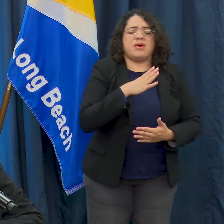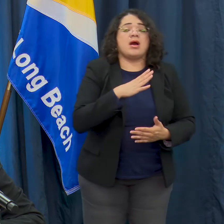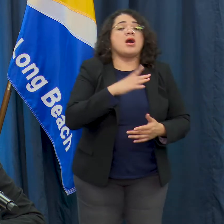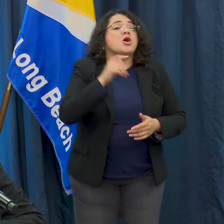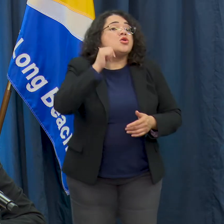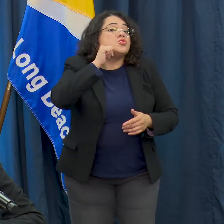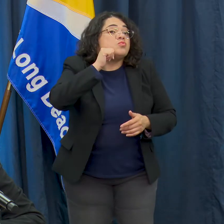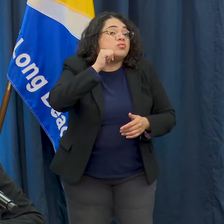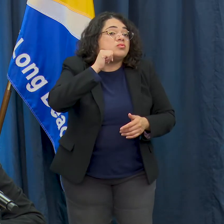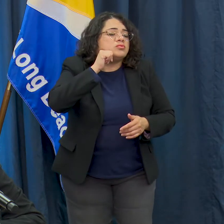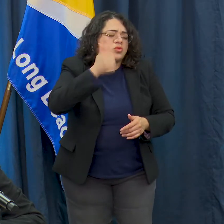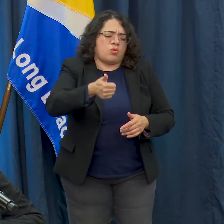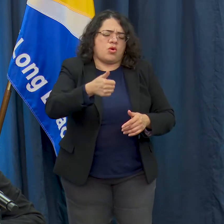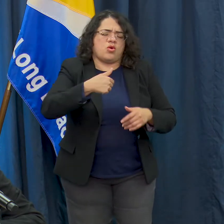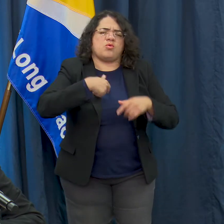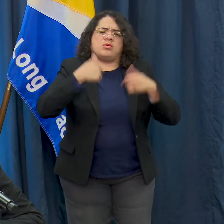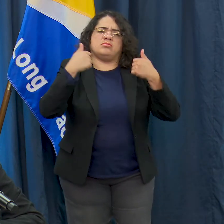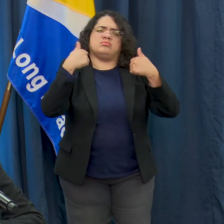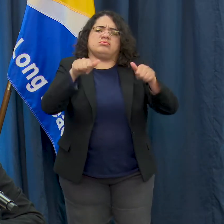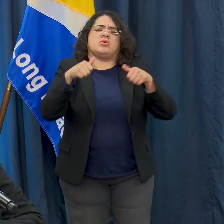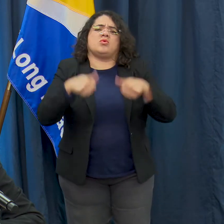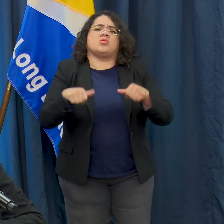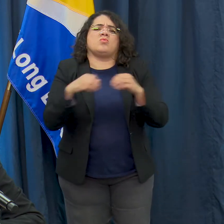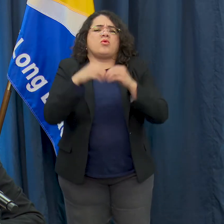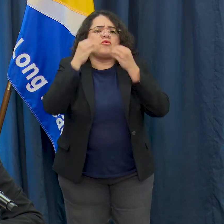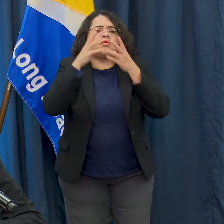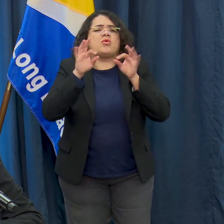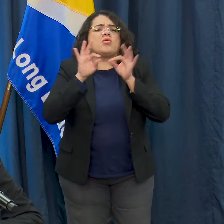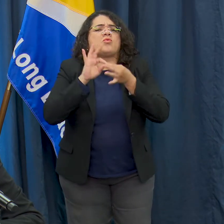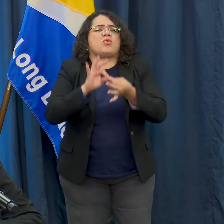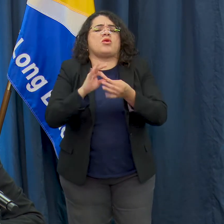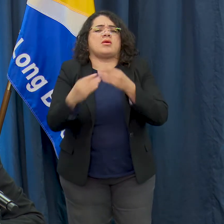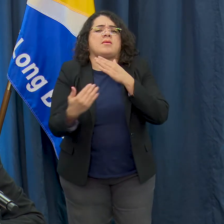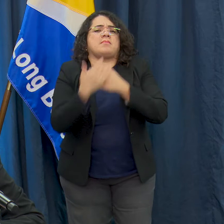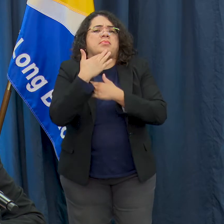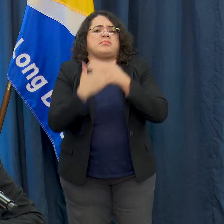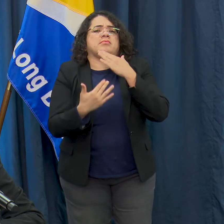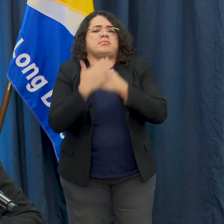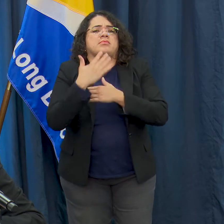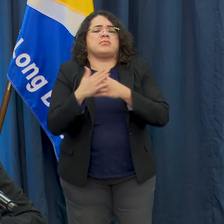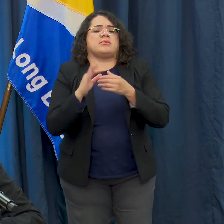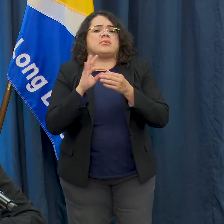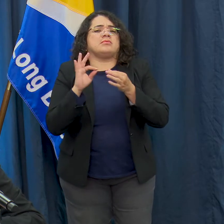relates to beach openings with what going on with the county. So I think most